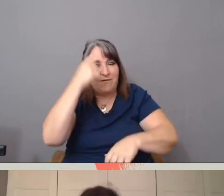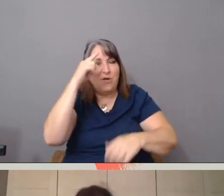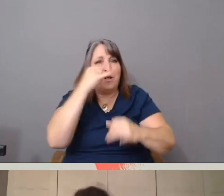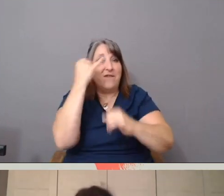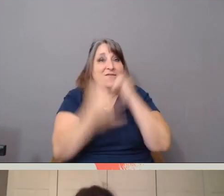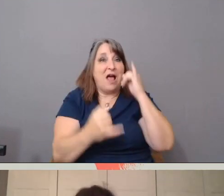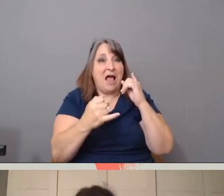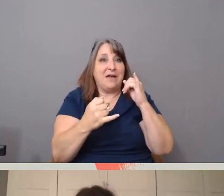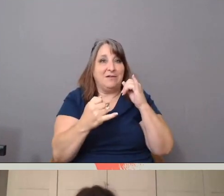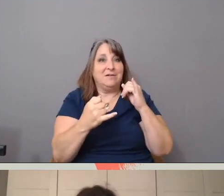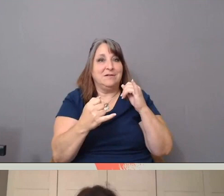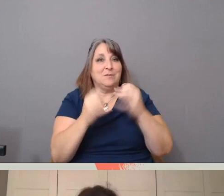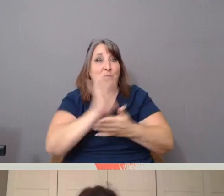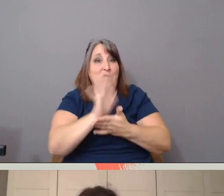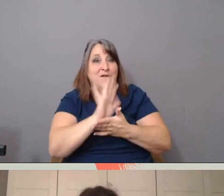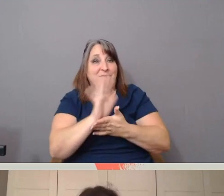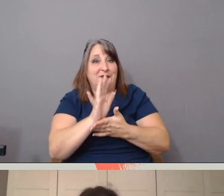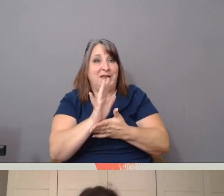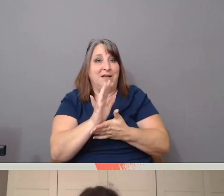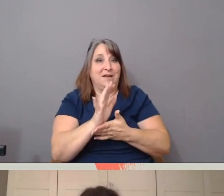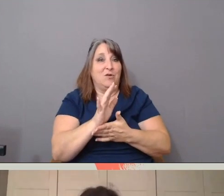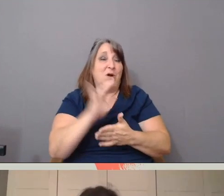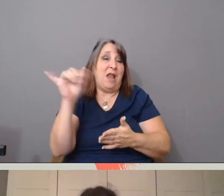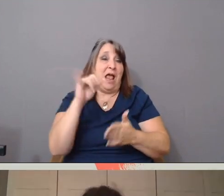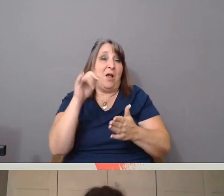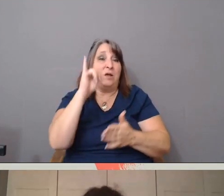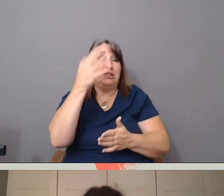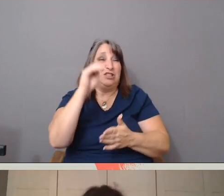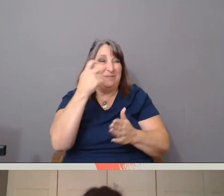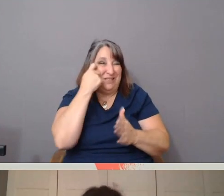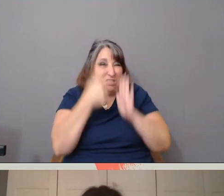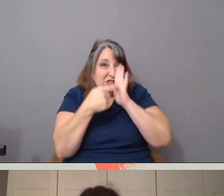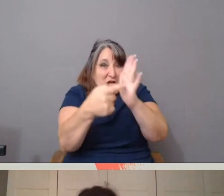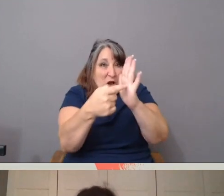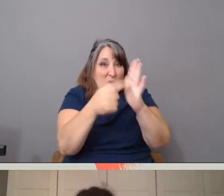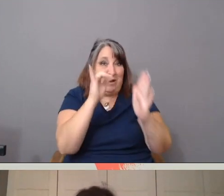like what Jim, you just showed, which was this huge gaffe.